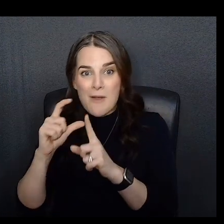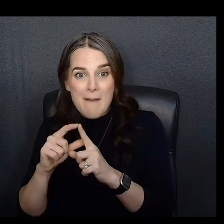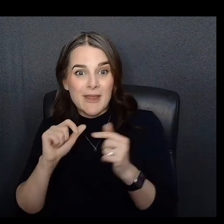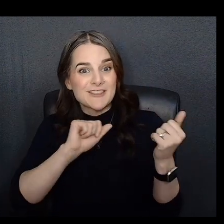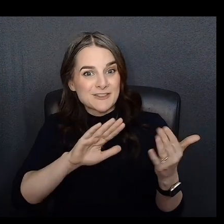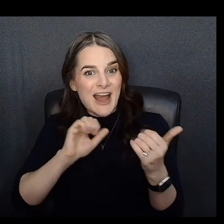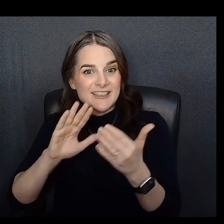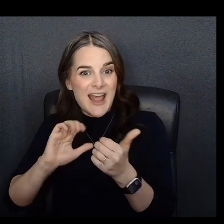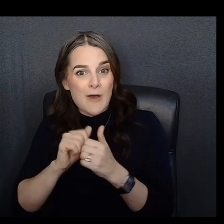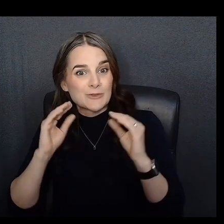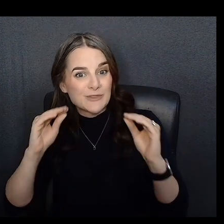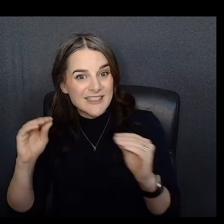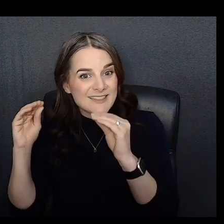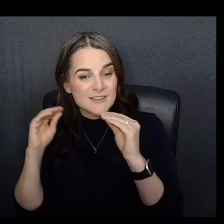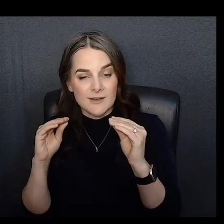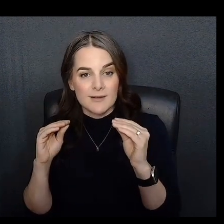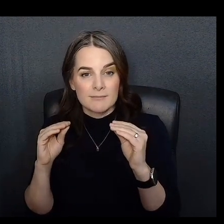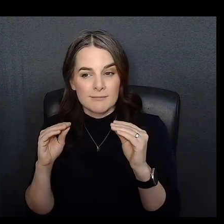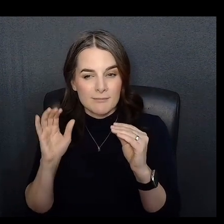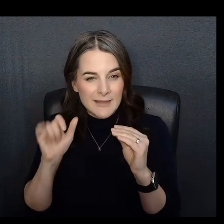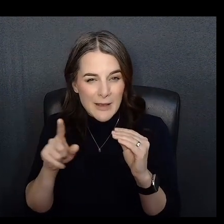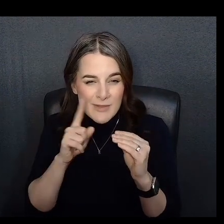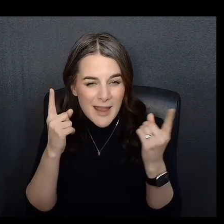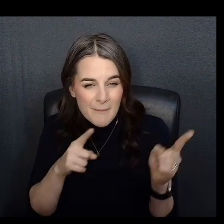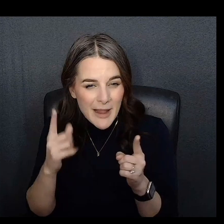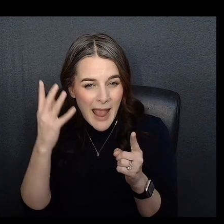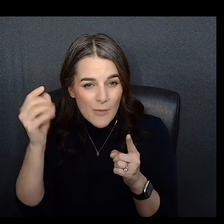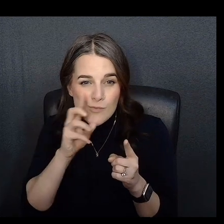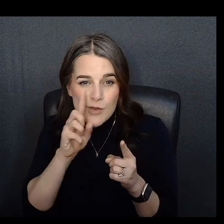but is this actually happening out in the real world, and then what does it look like?